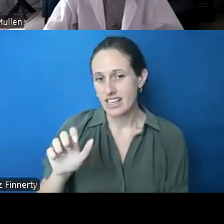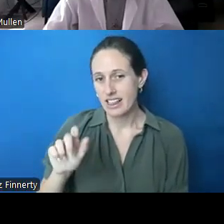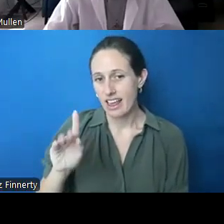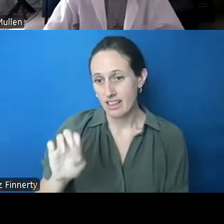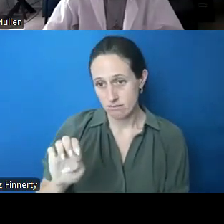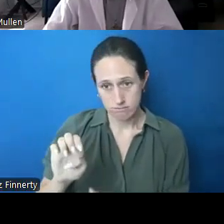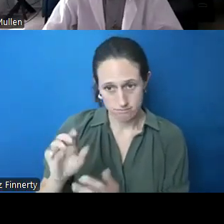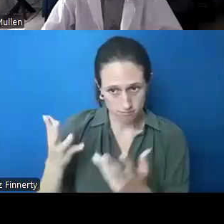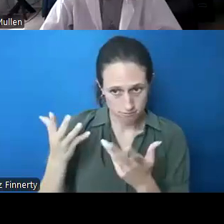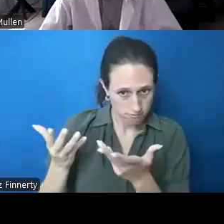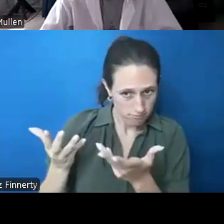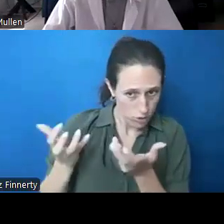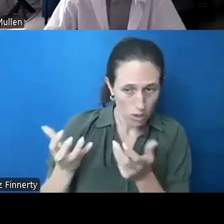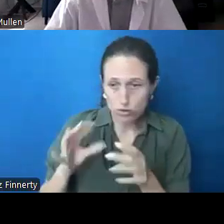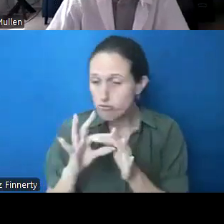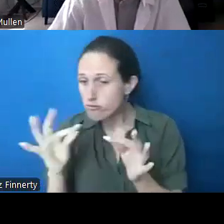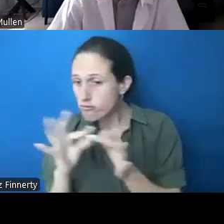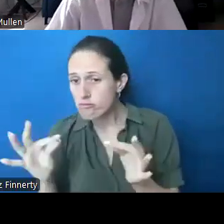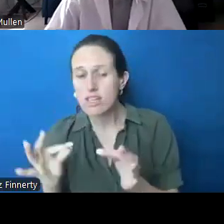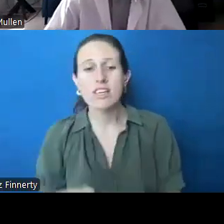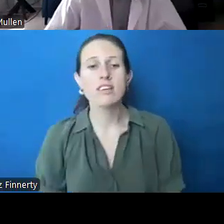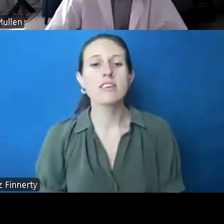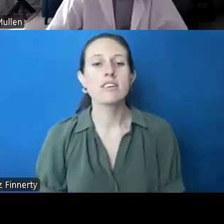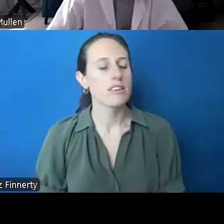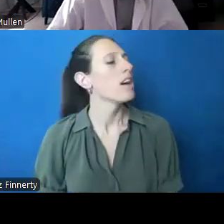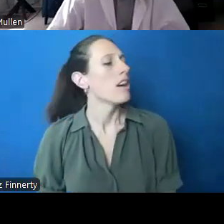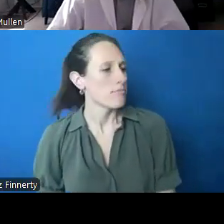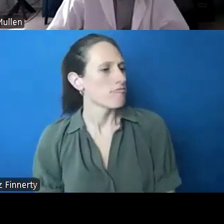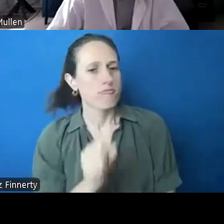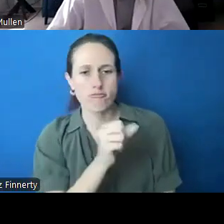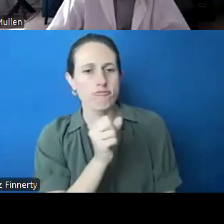skip over you, if you had any thoughts on that. Elaine: No, no I was just